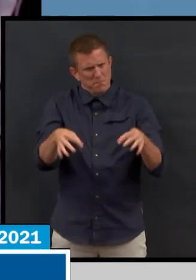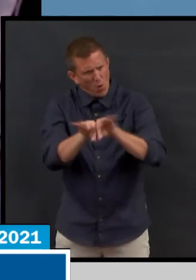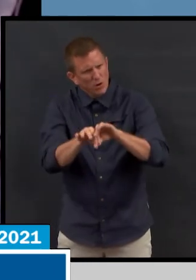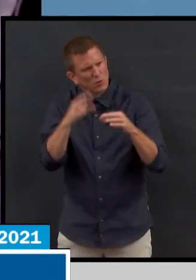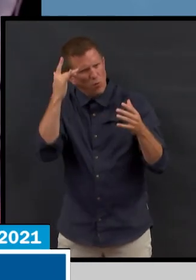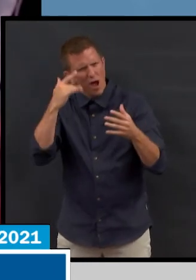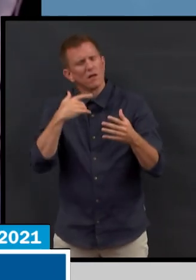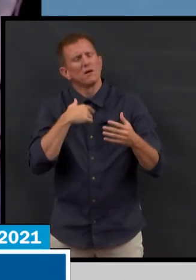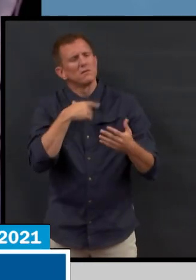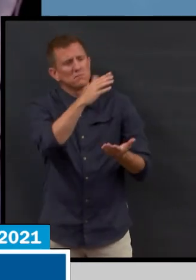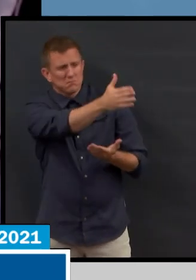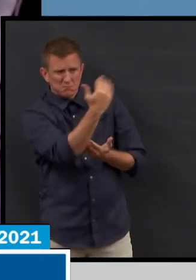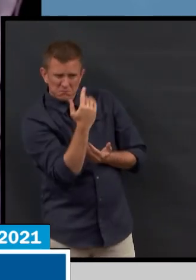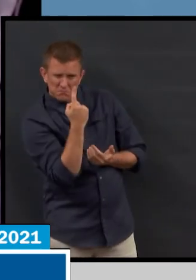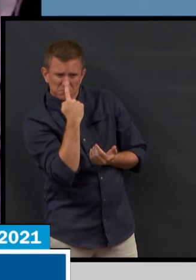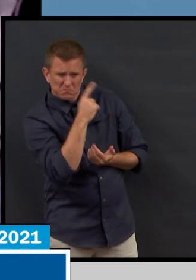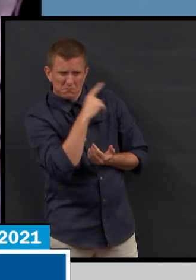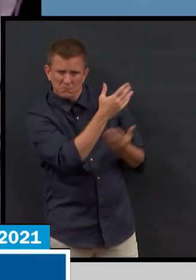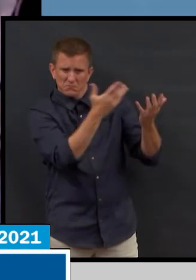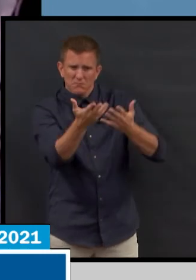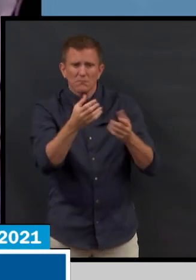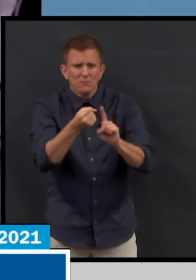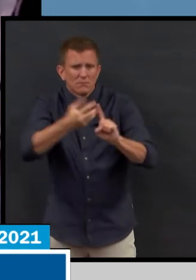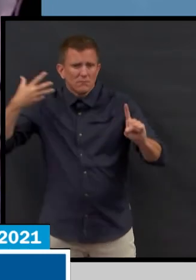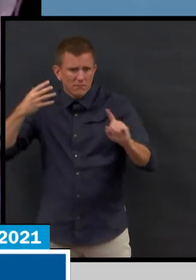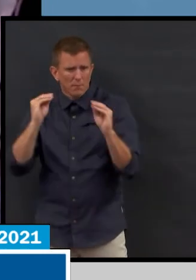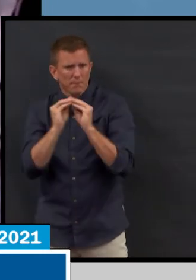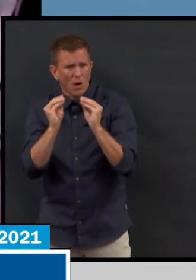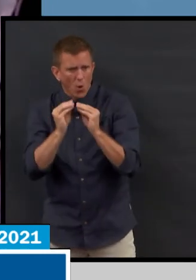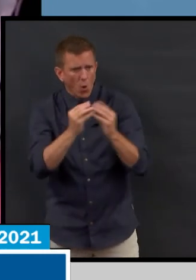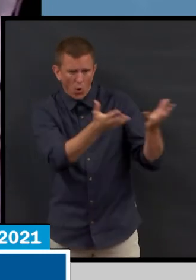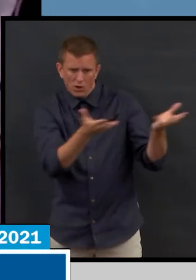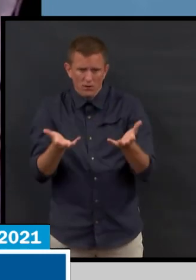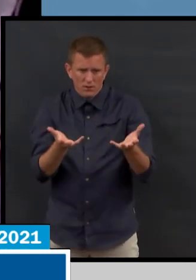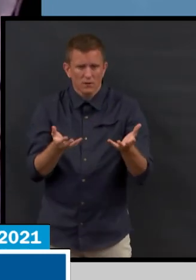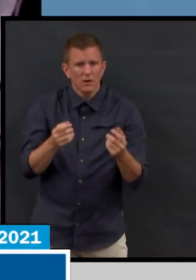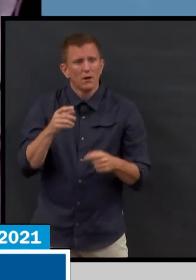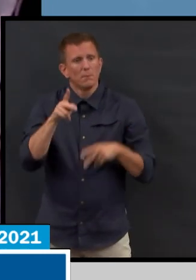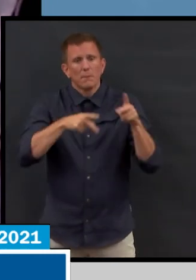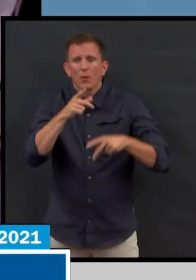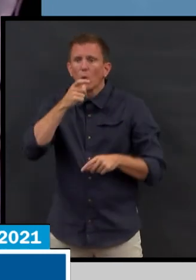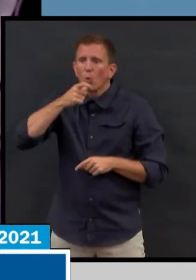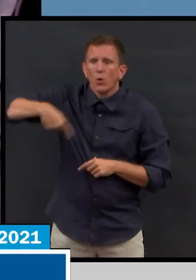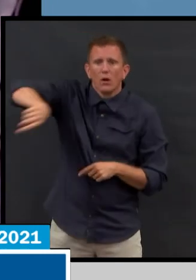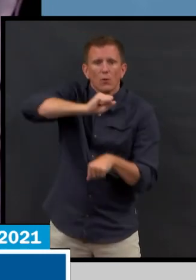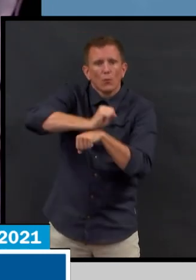work in city government here all the time but perhaps people on the outside do not hear as it